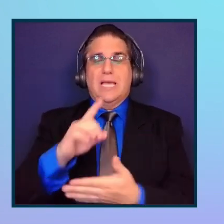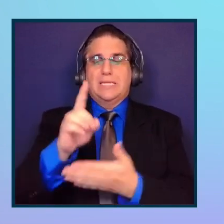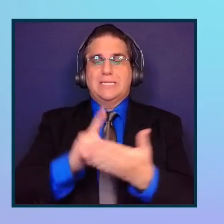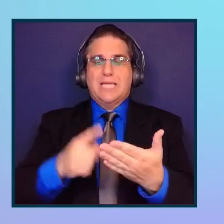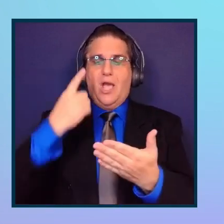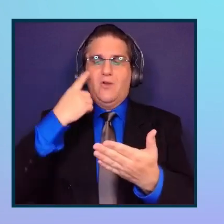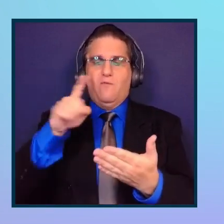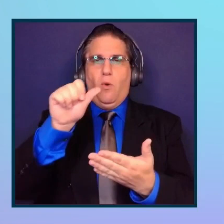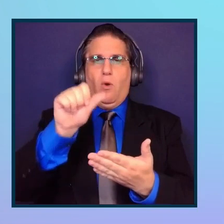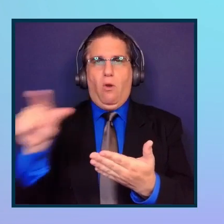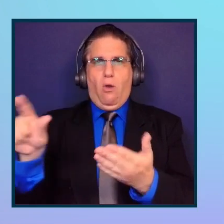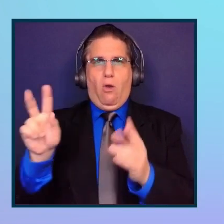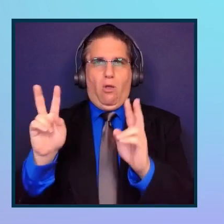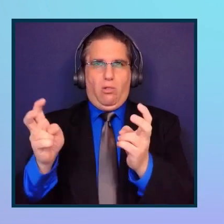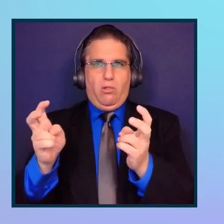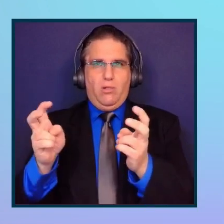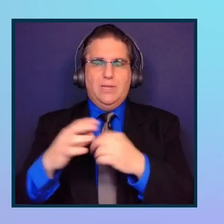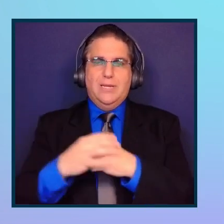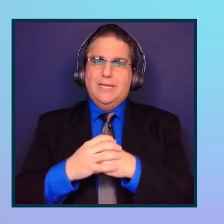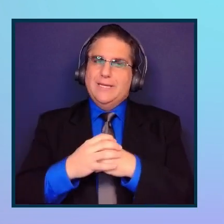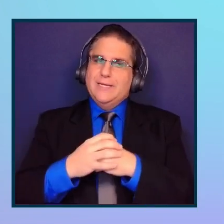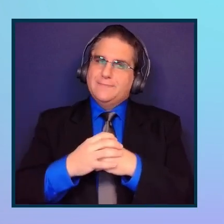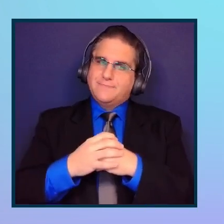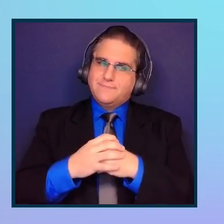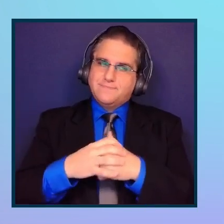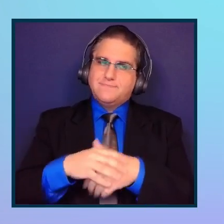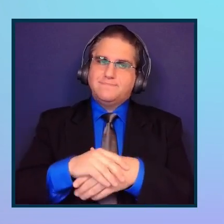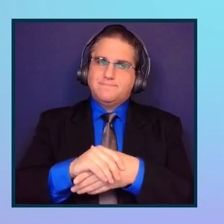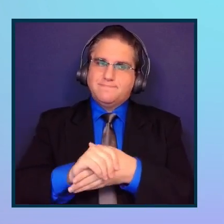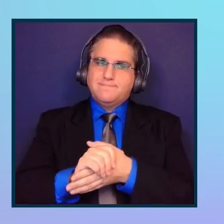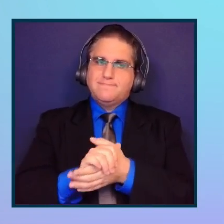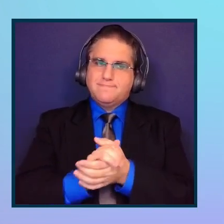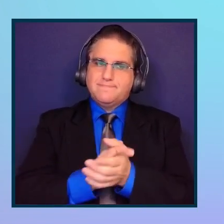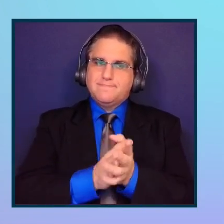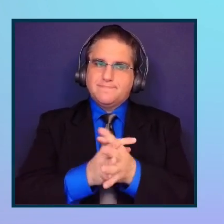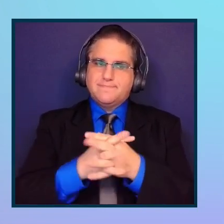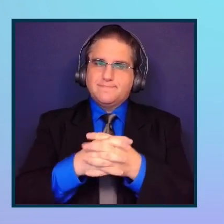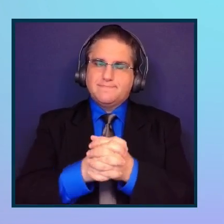because there's this embedded notion in it that, right,